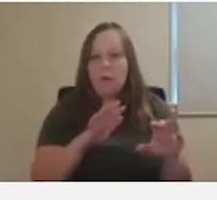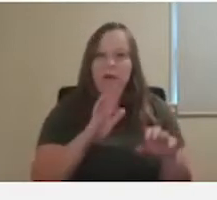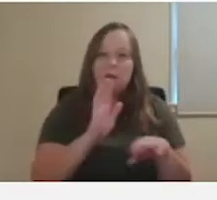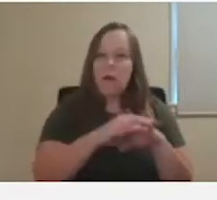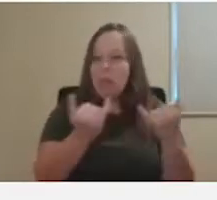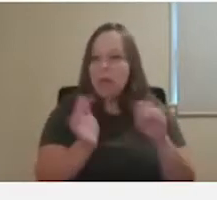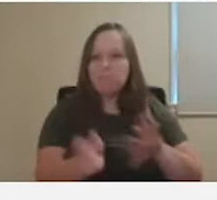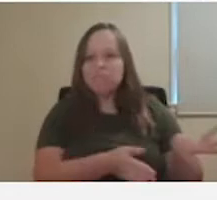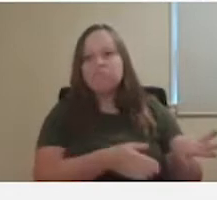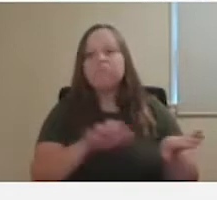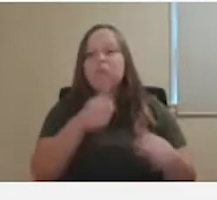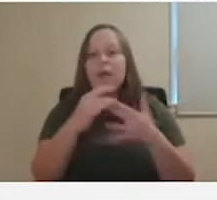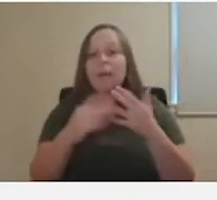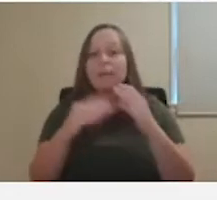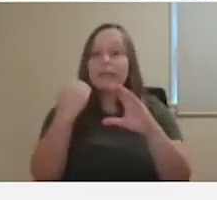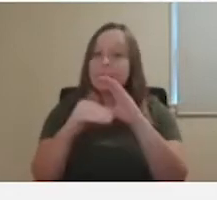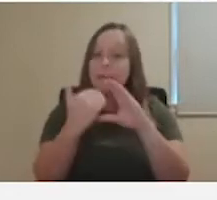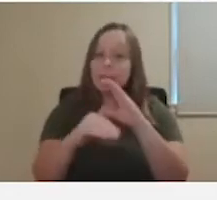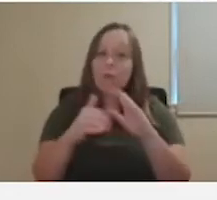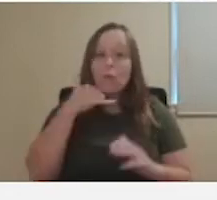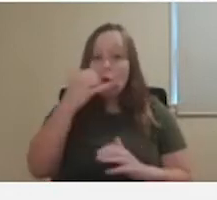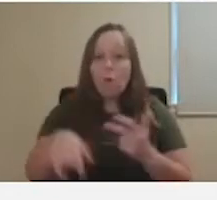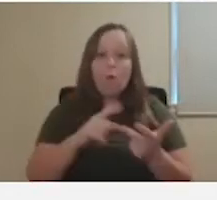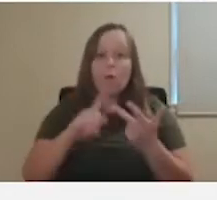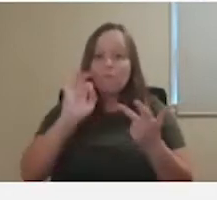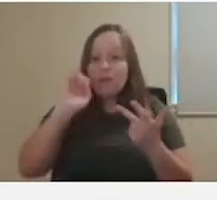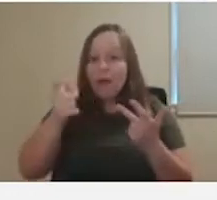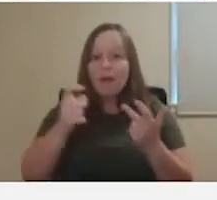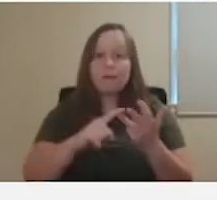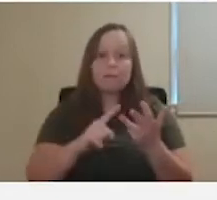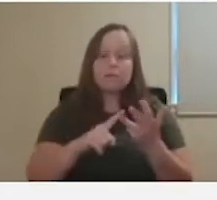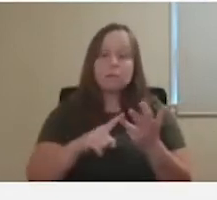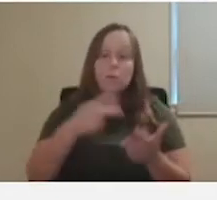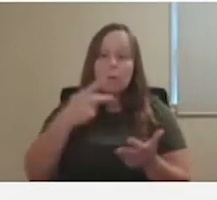you can email, call, fax, or postal mail